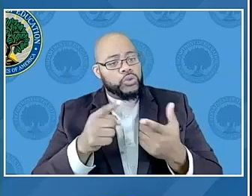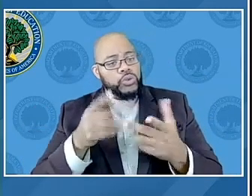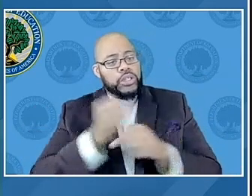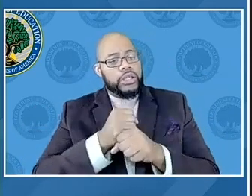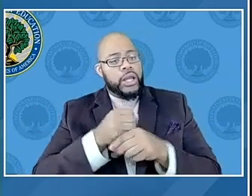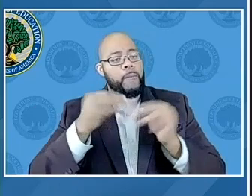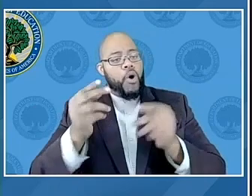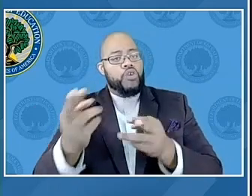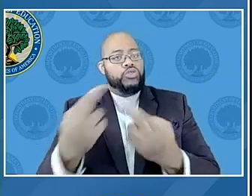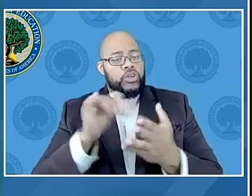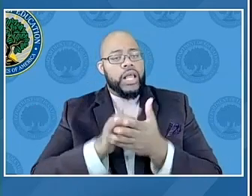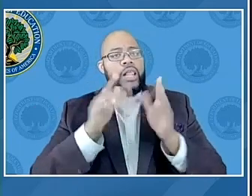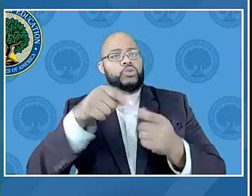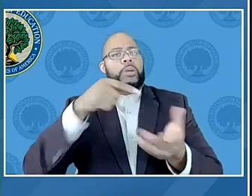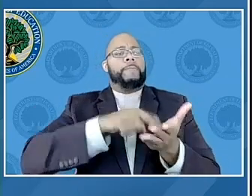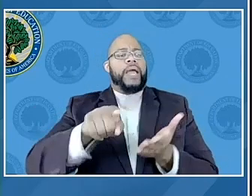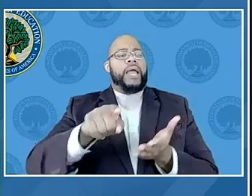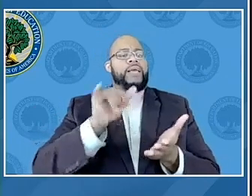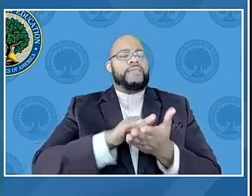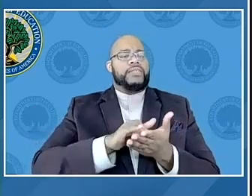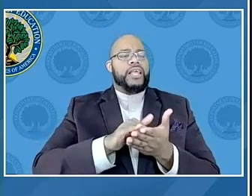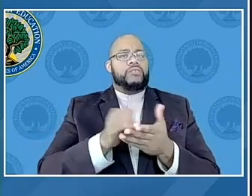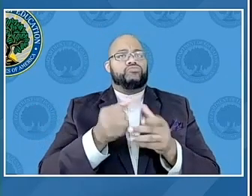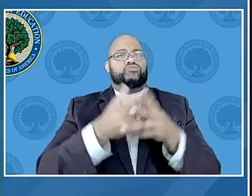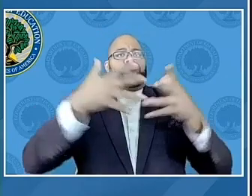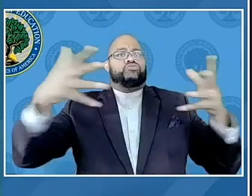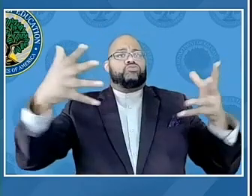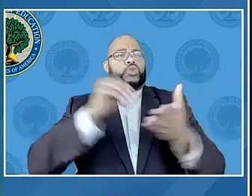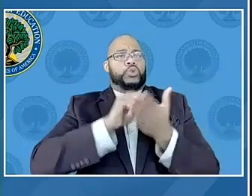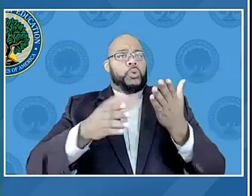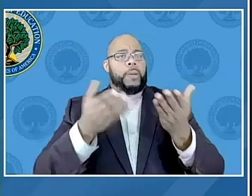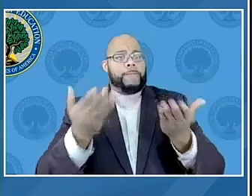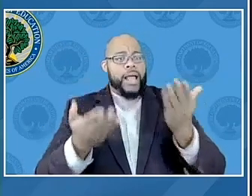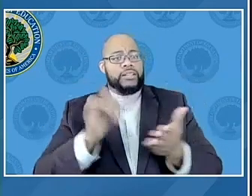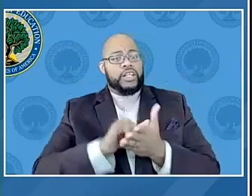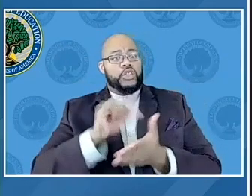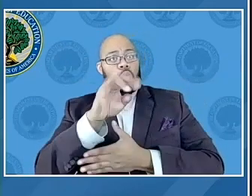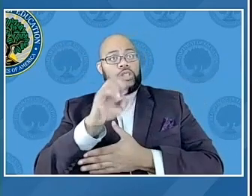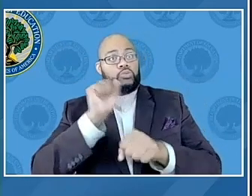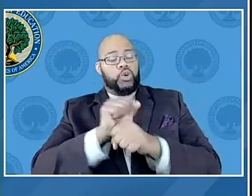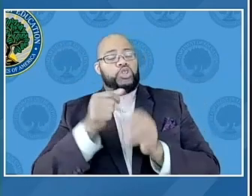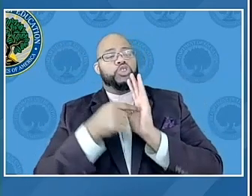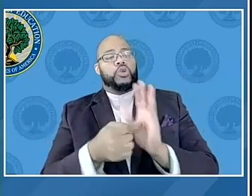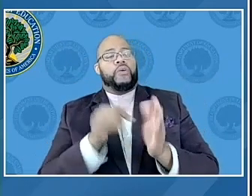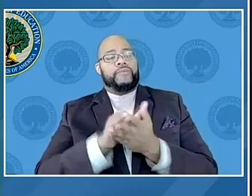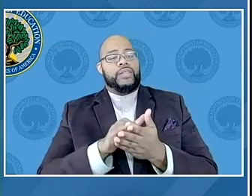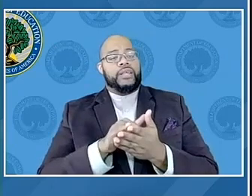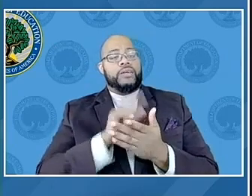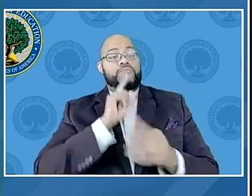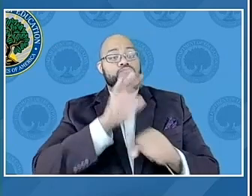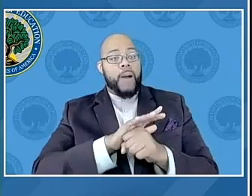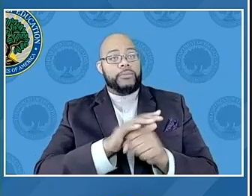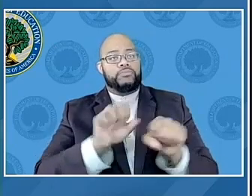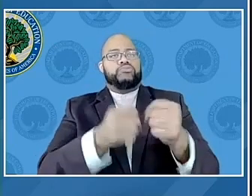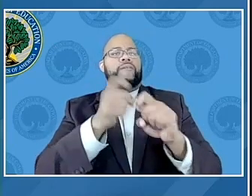allow you to pay this ever growing student loan balance. And it was Julie's work that showed that that promise was broken from the very beginning. So I think it's